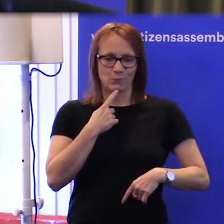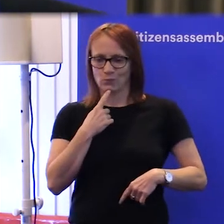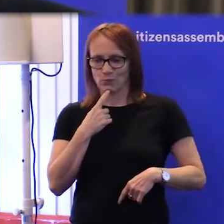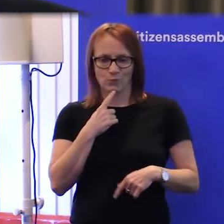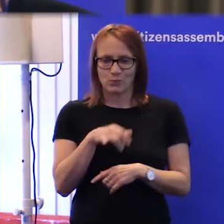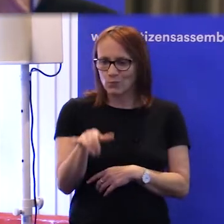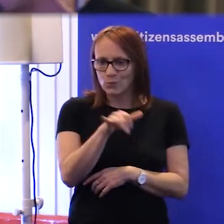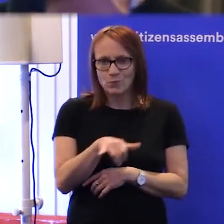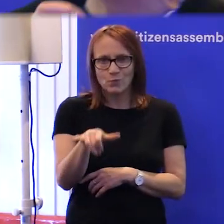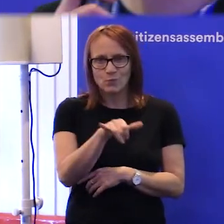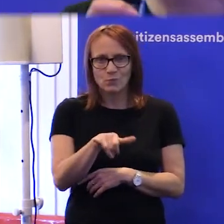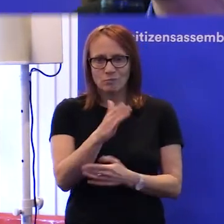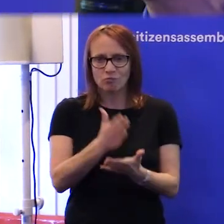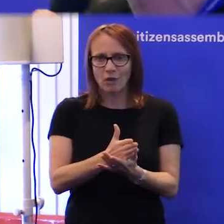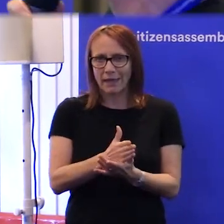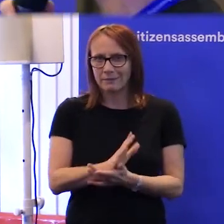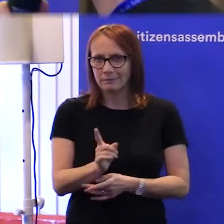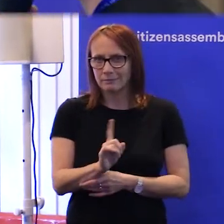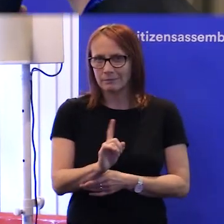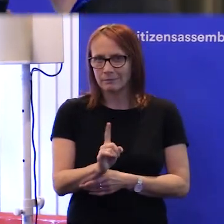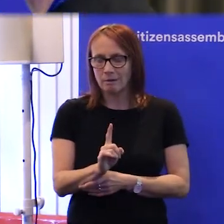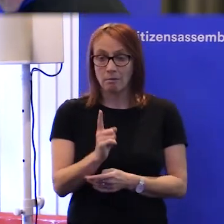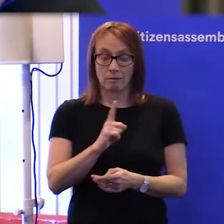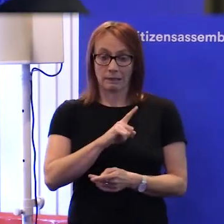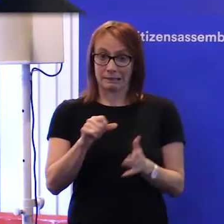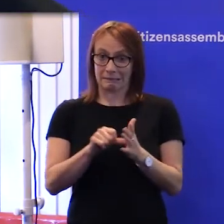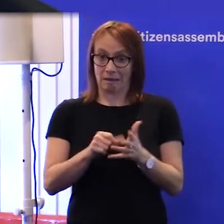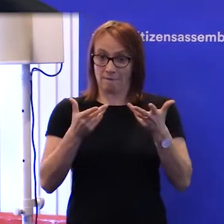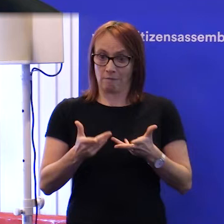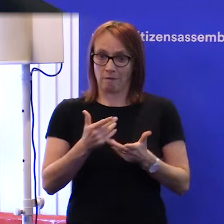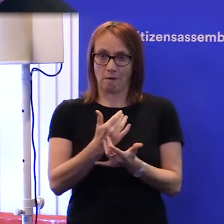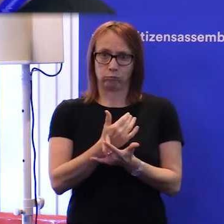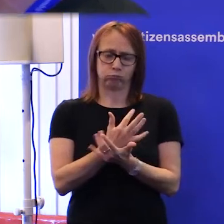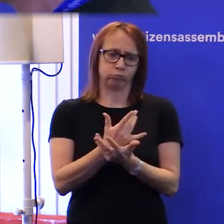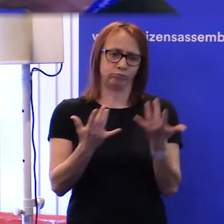interpret when there's so many information sources nowadays it's